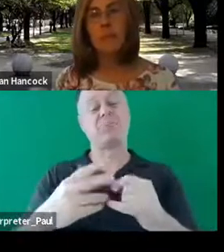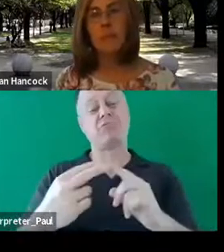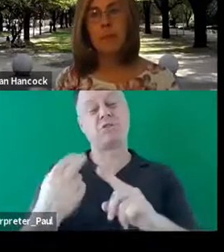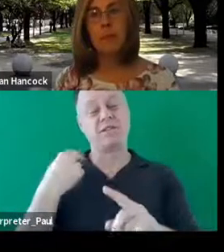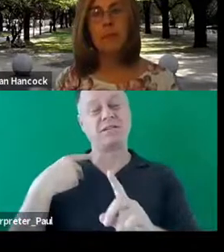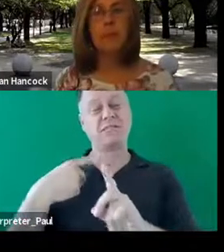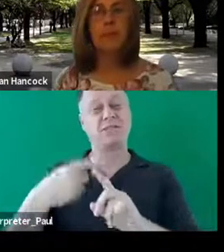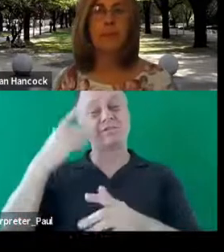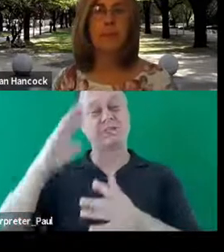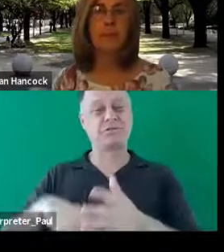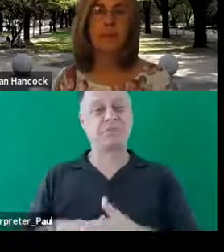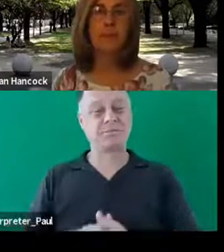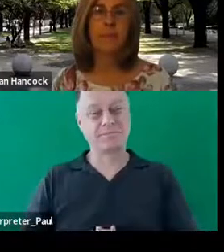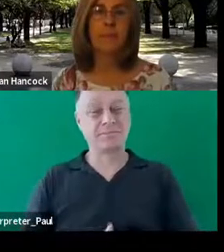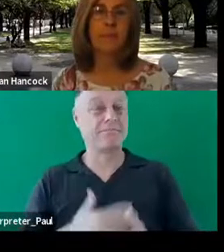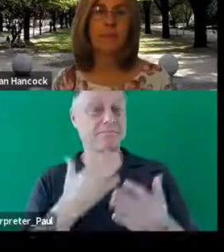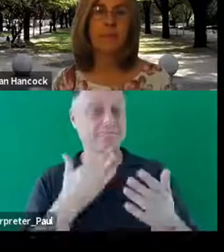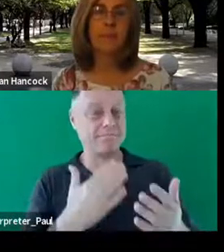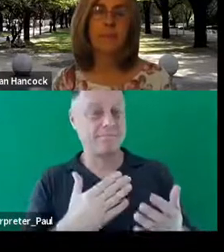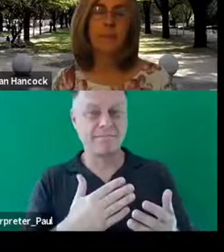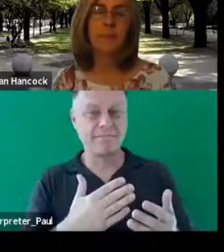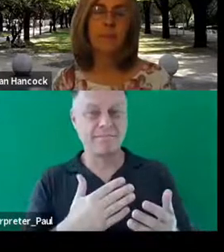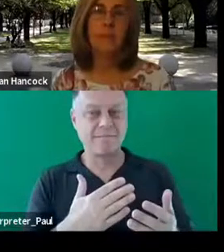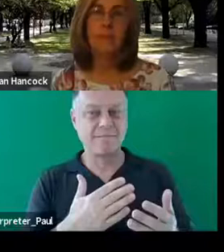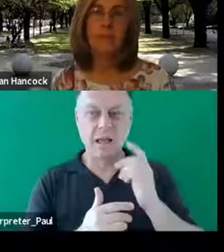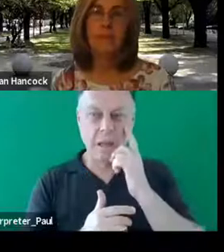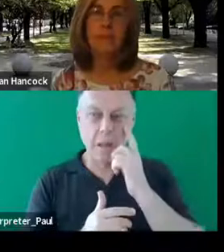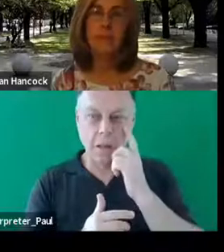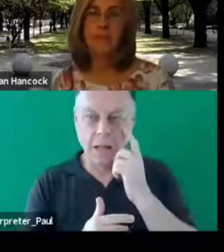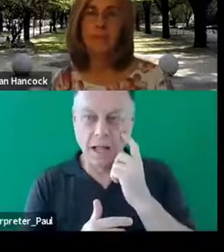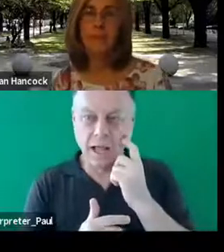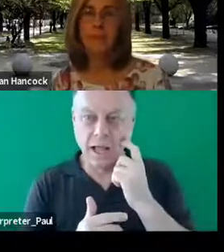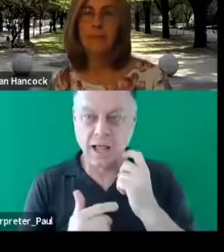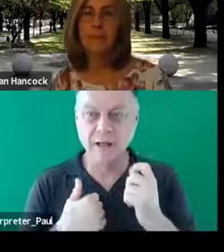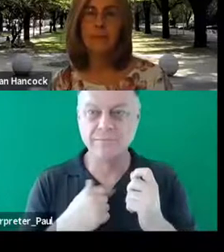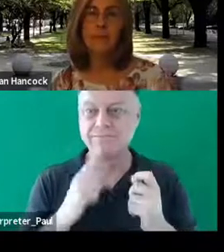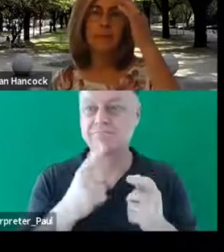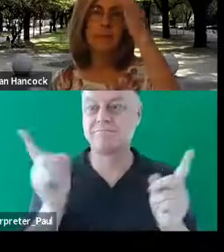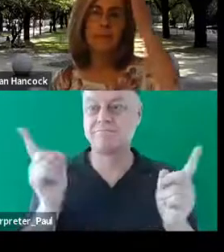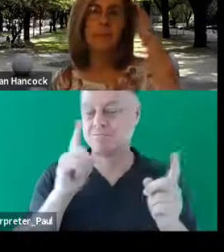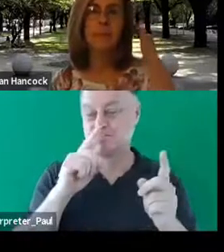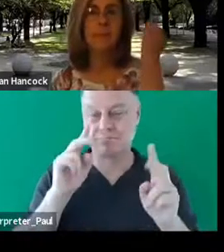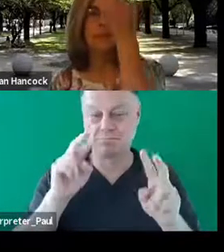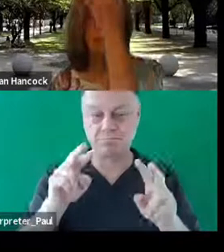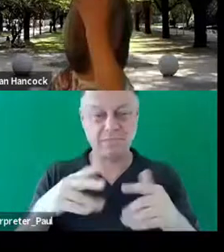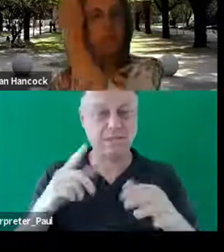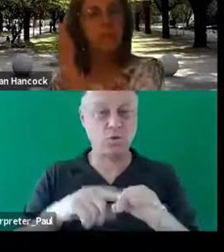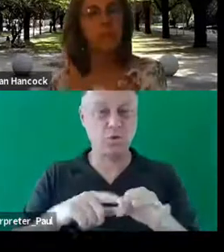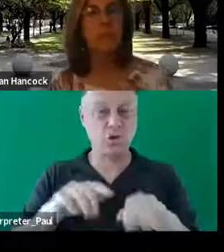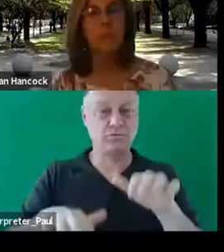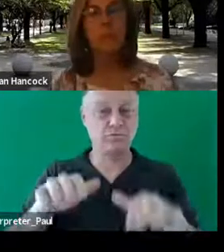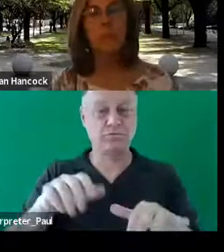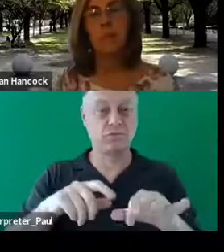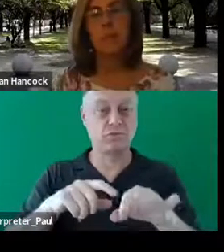Thanks Katy. I'll just mention and invite people to put any questions in the Q&A area down